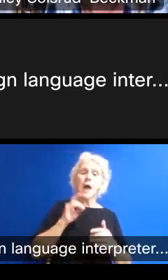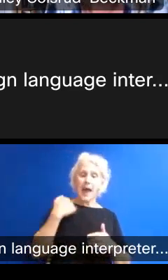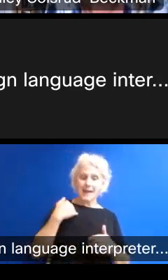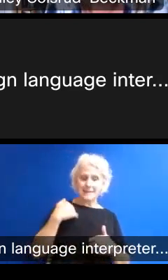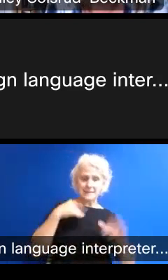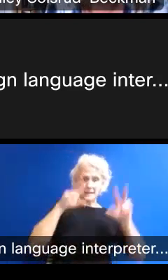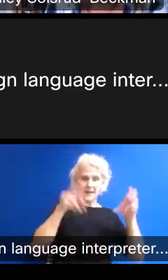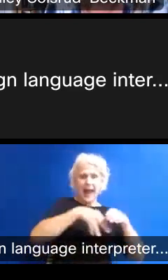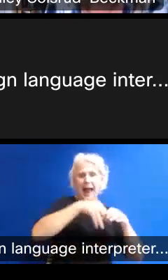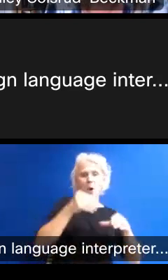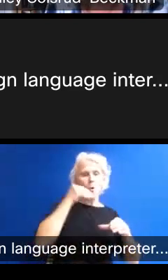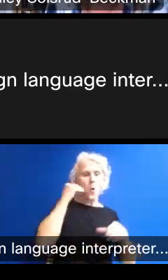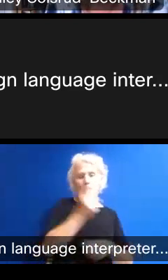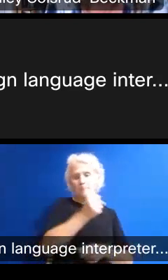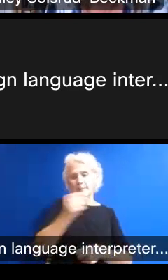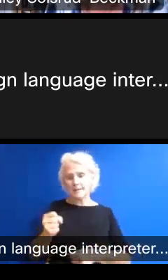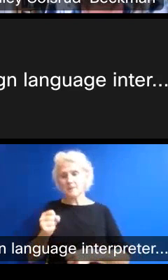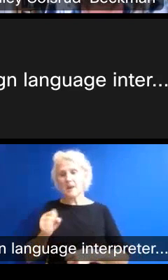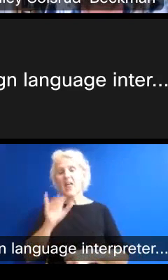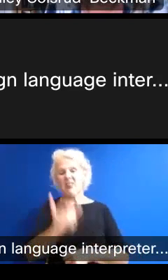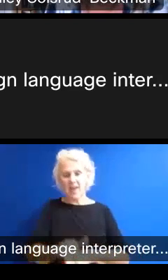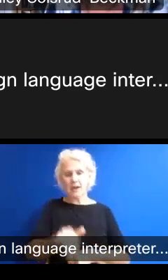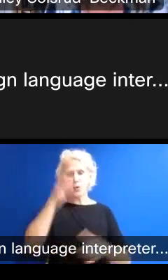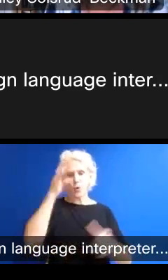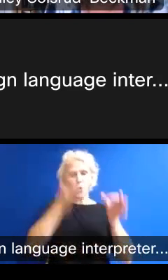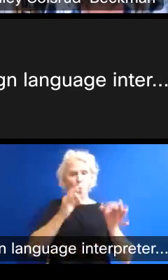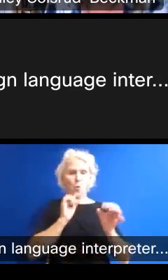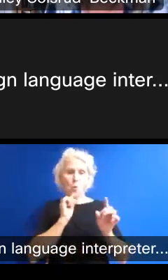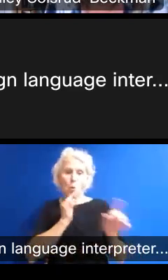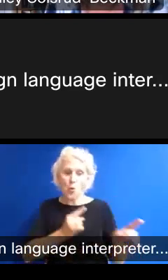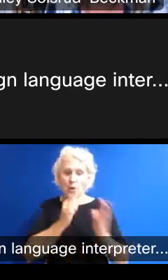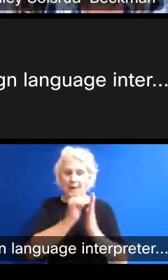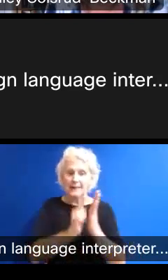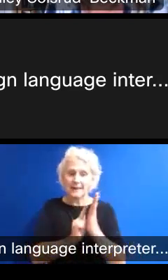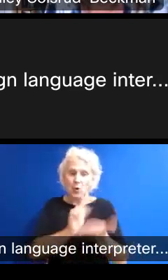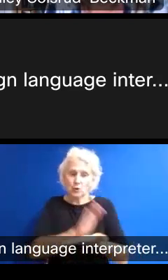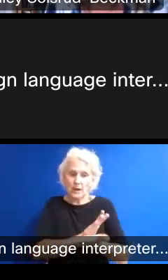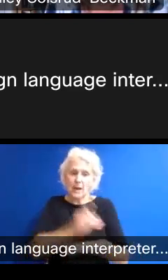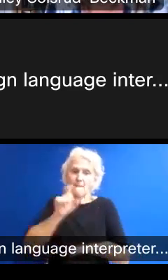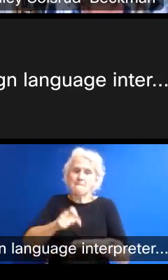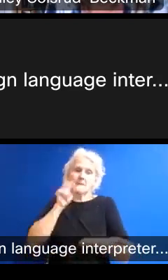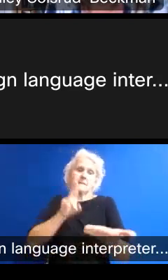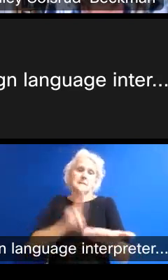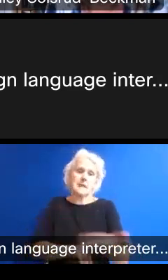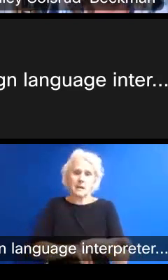or a legal document needs to be signed that establishes that placement authority. Now, the